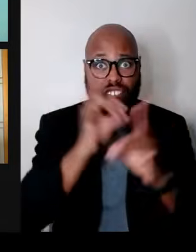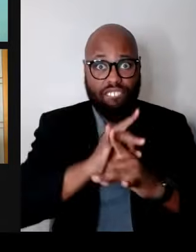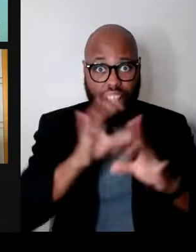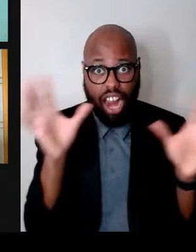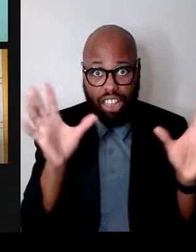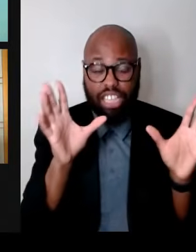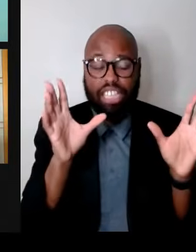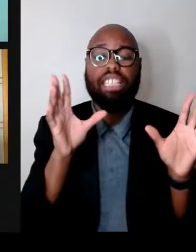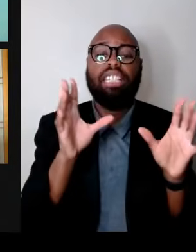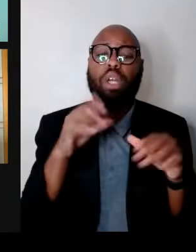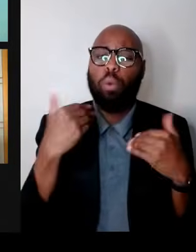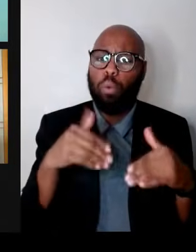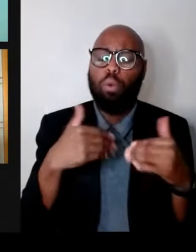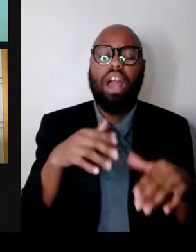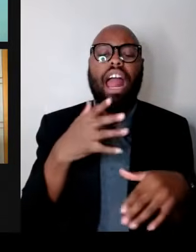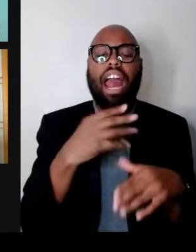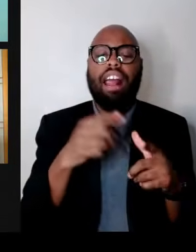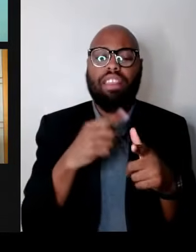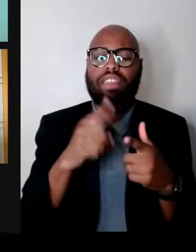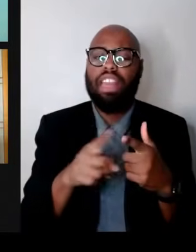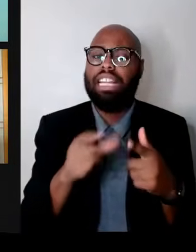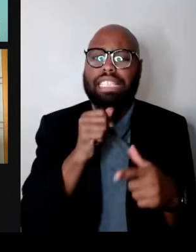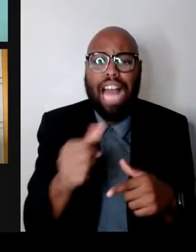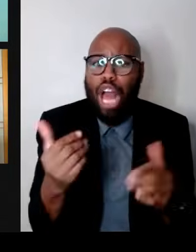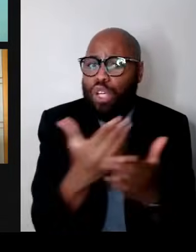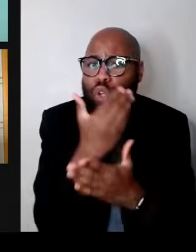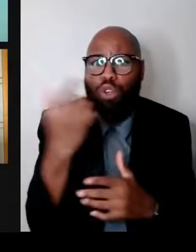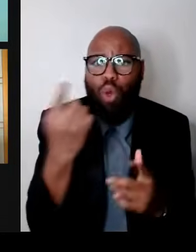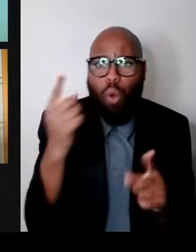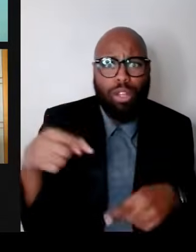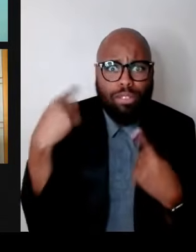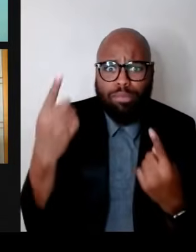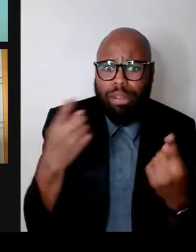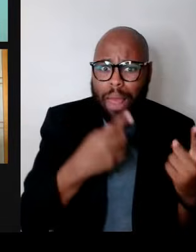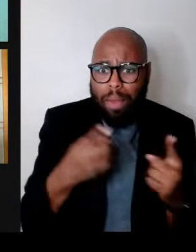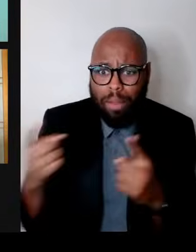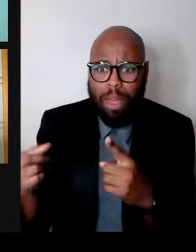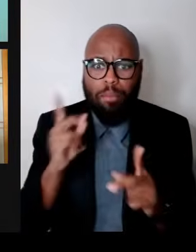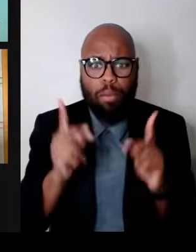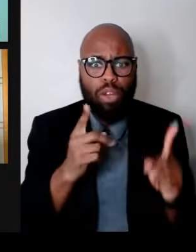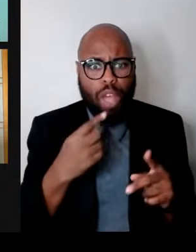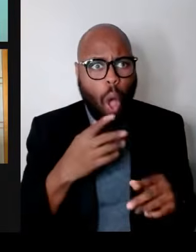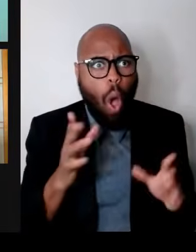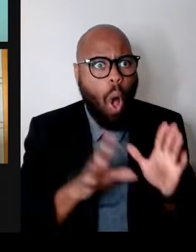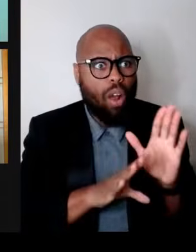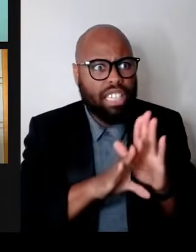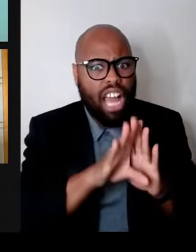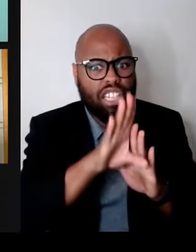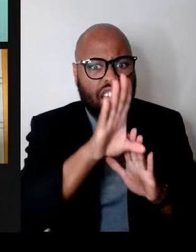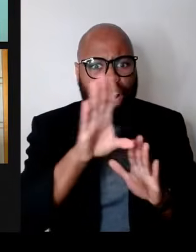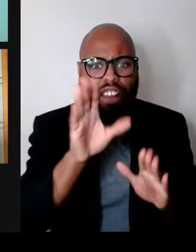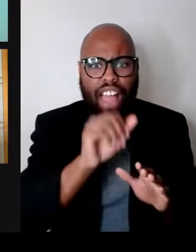And actually, it's not new. It's always been happening. People are saying, "Oh, there's an escalation of the anti-Asian violence."